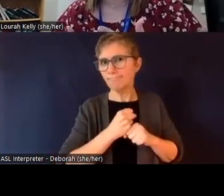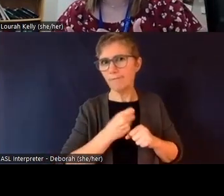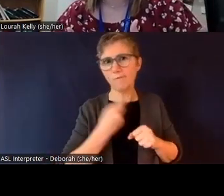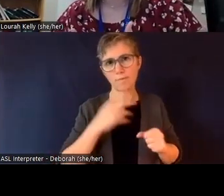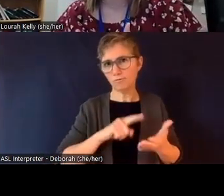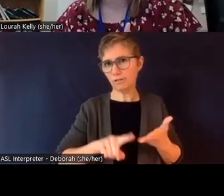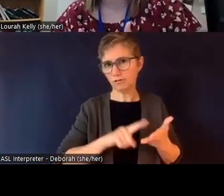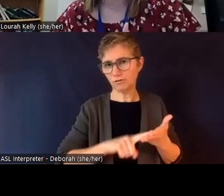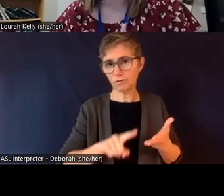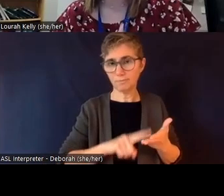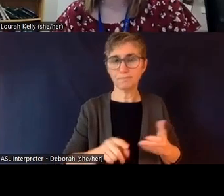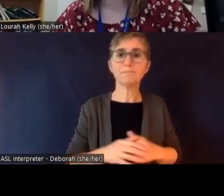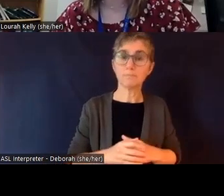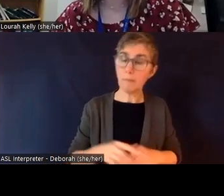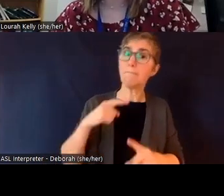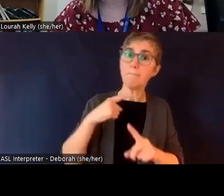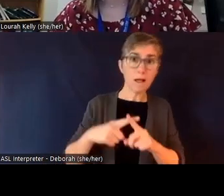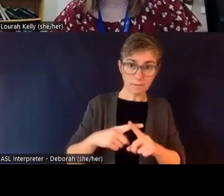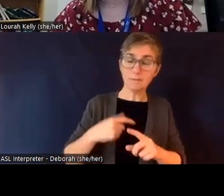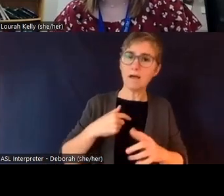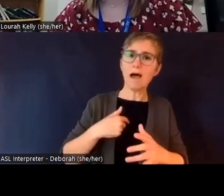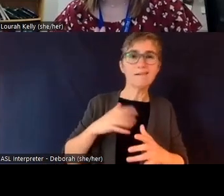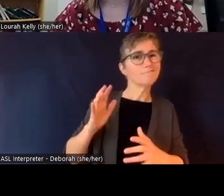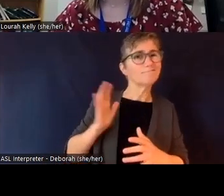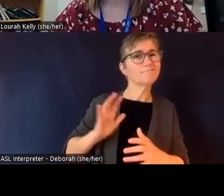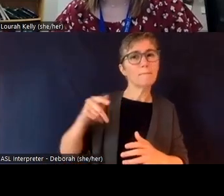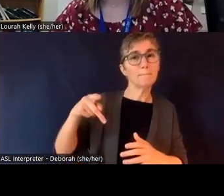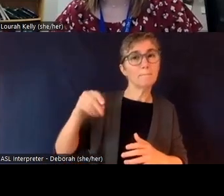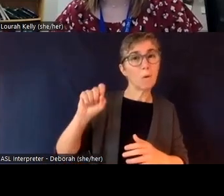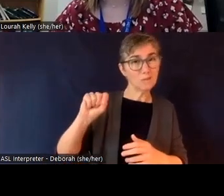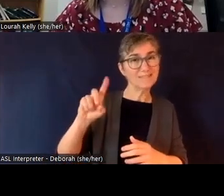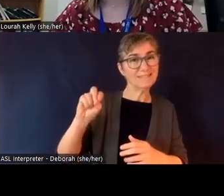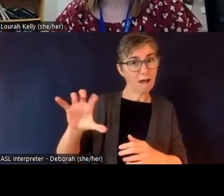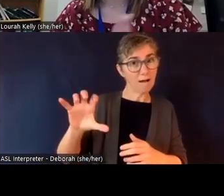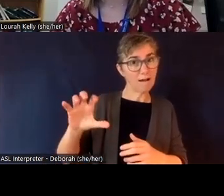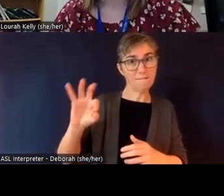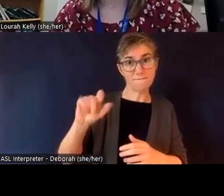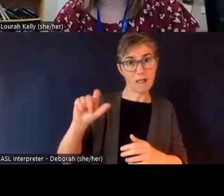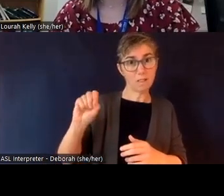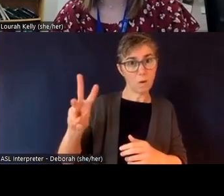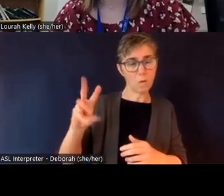analyzes when I was a postdoctoral fellow because I have a strong interest in co-occurring